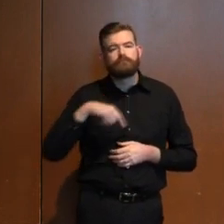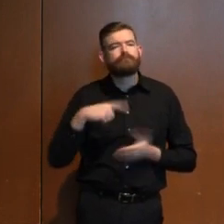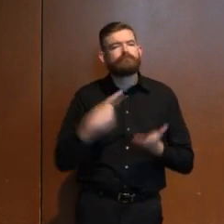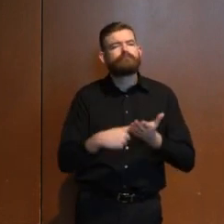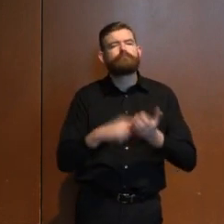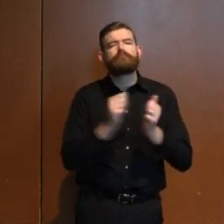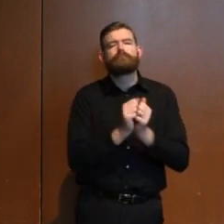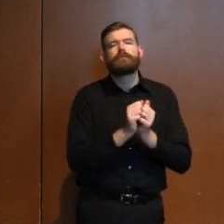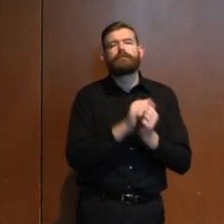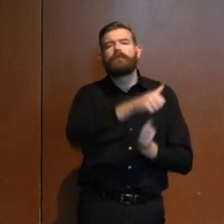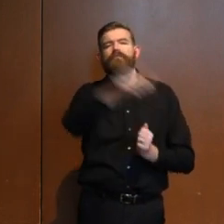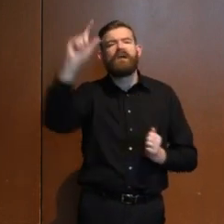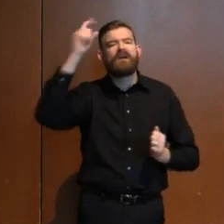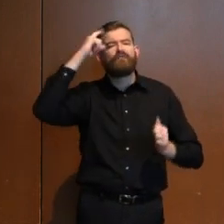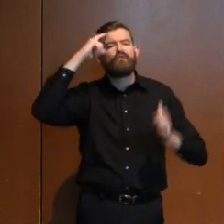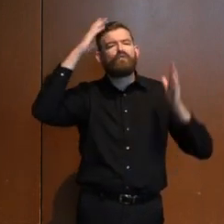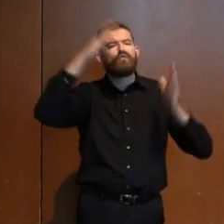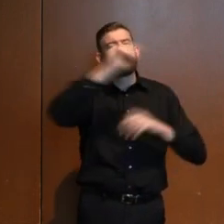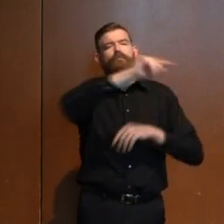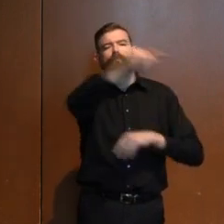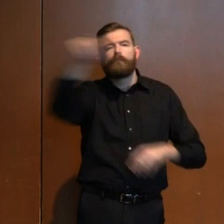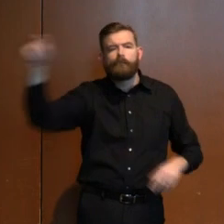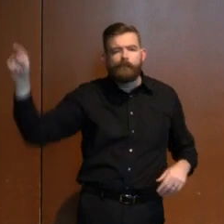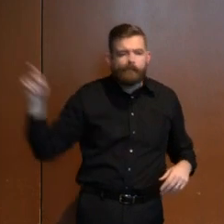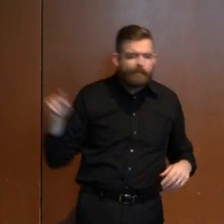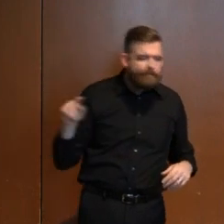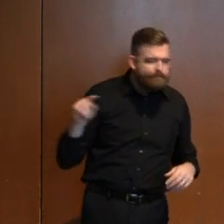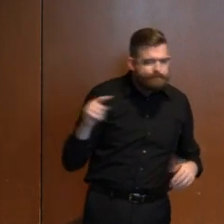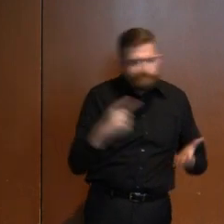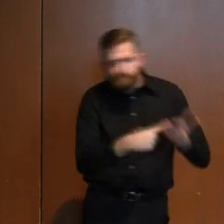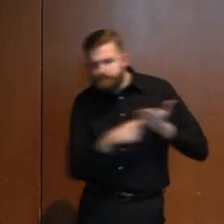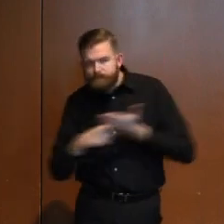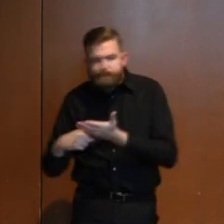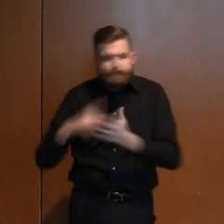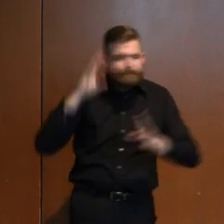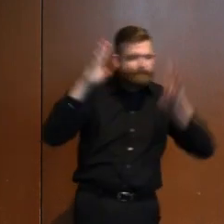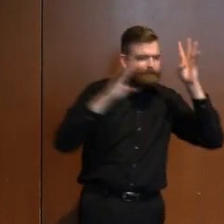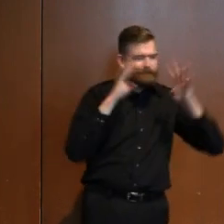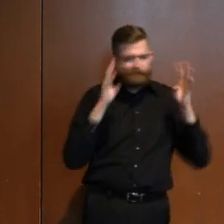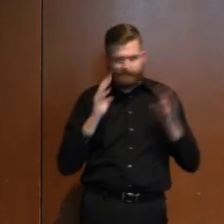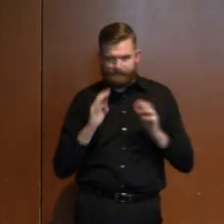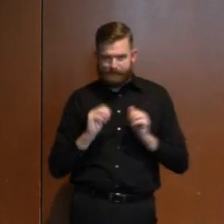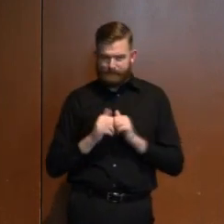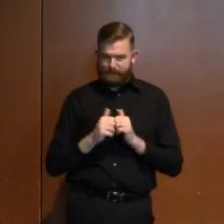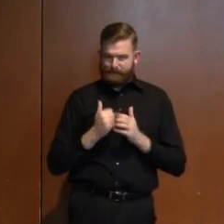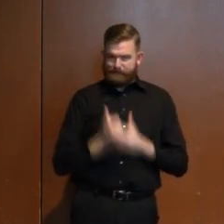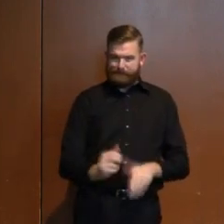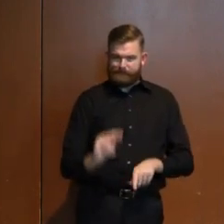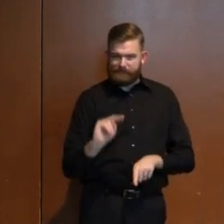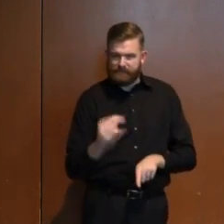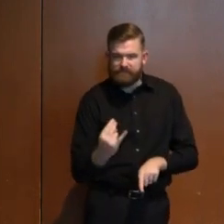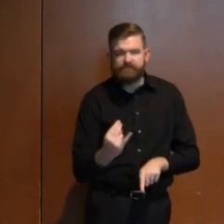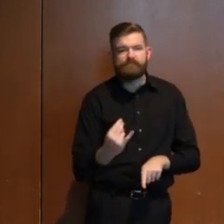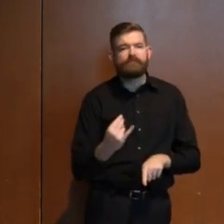OUR REGIONAL PARTNER GOVERNORS ASKING FOR A DIRECT FOR DIRECT FINANCIAL AID TO OUR STATES.